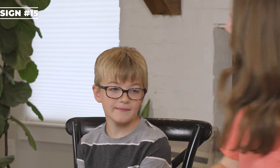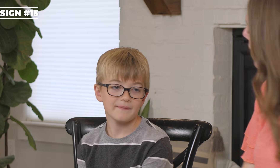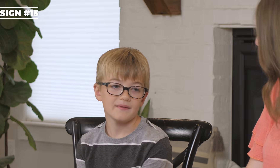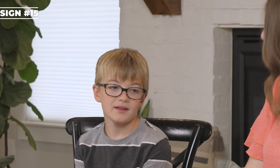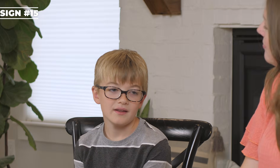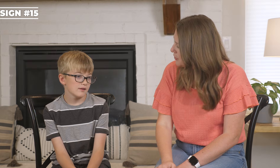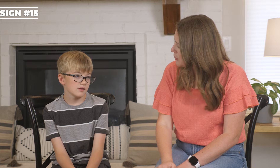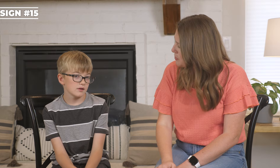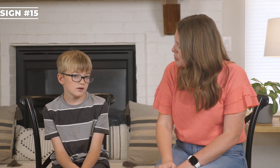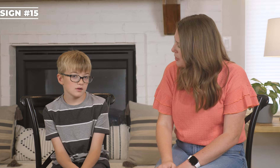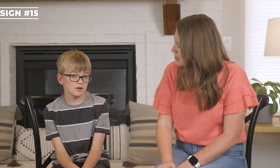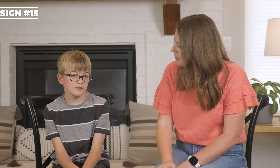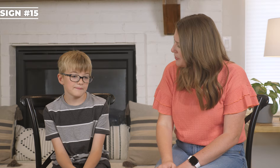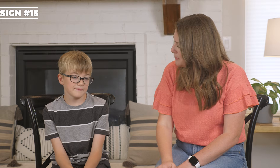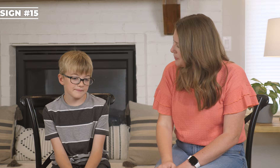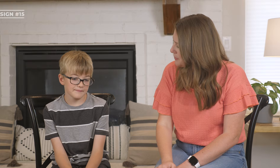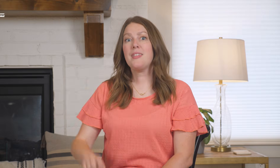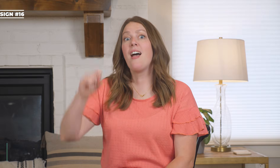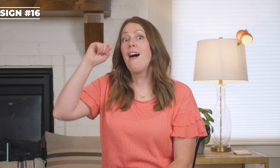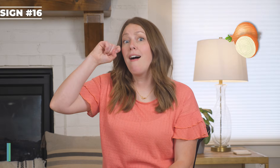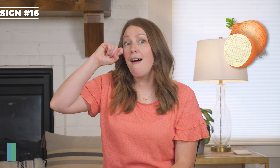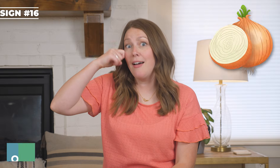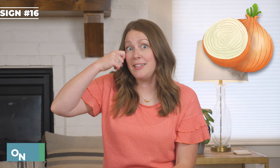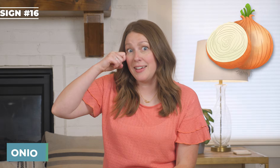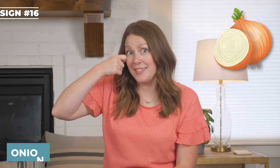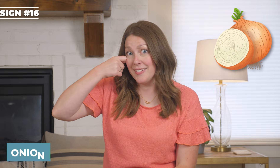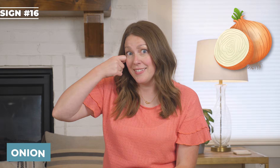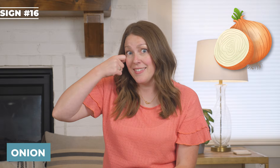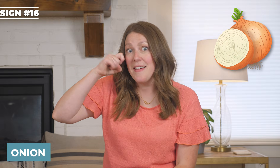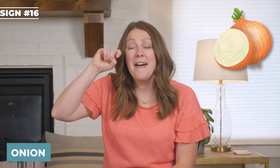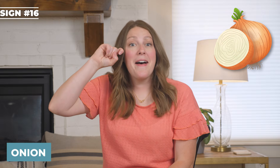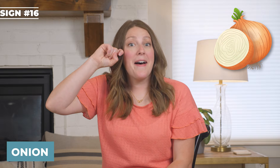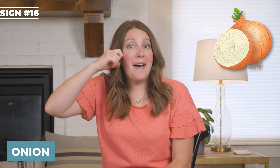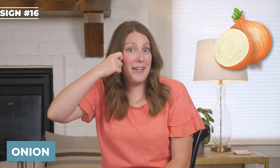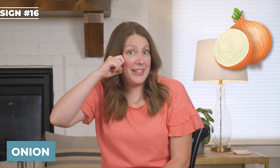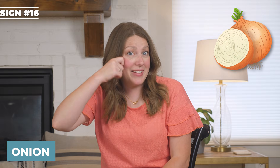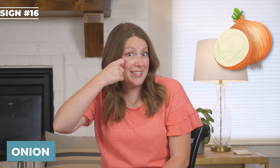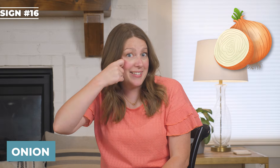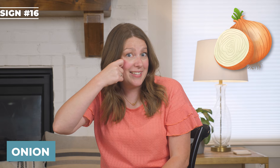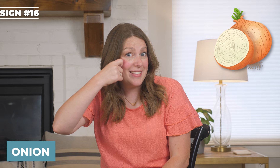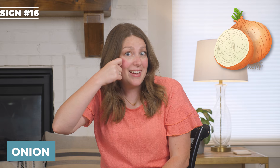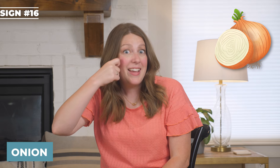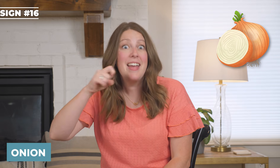There you go. Great perspective. Onion.